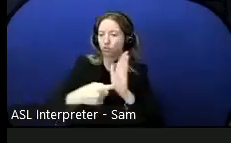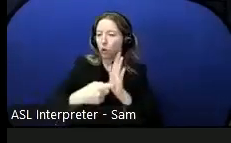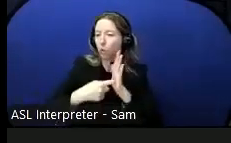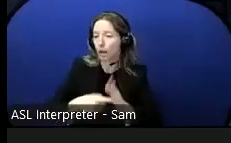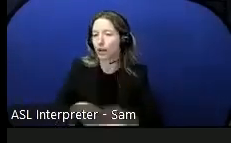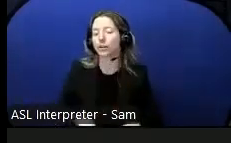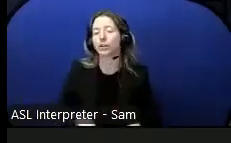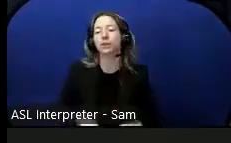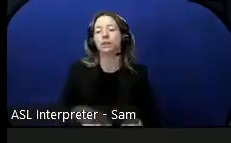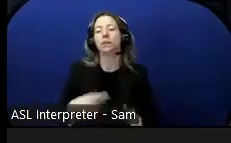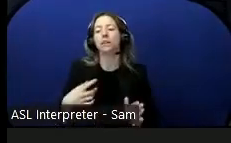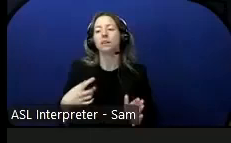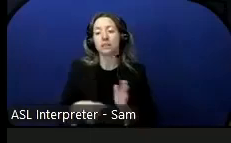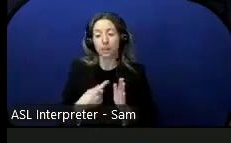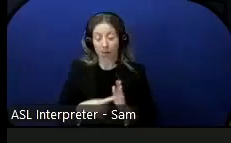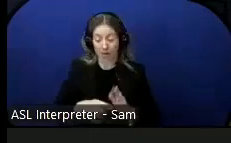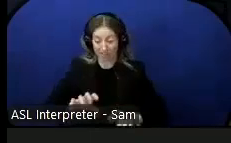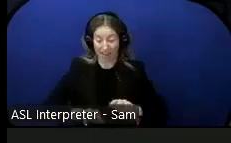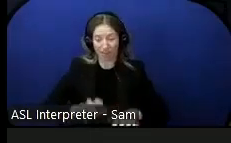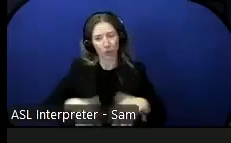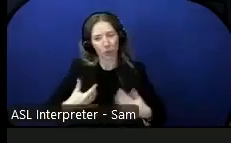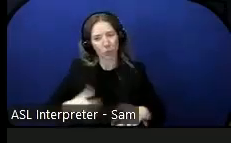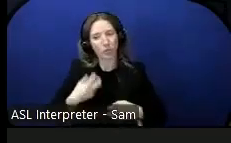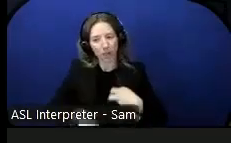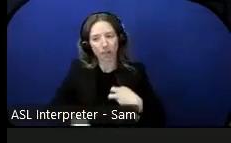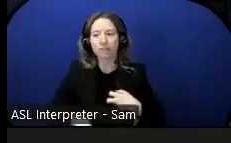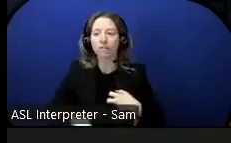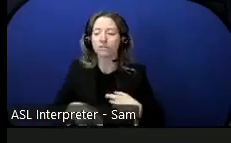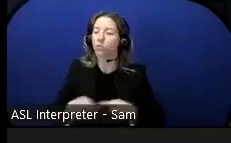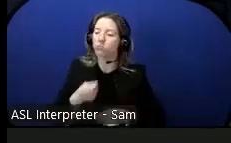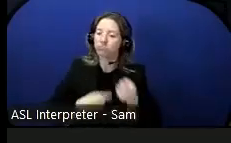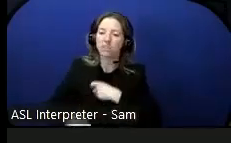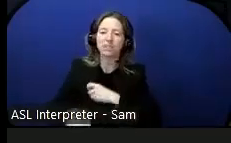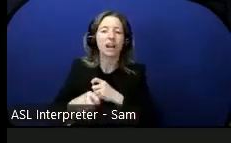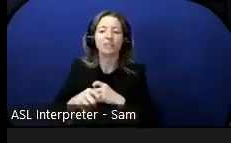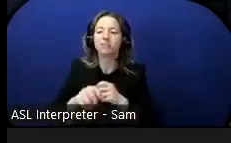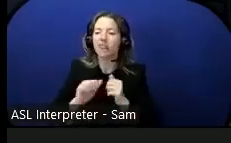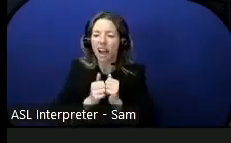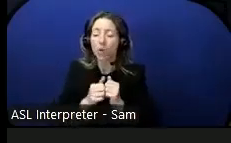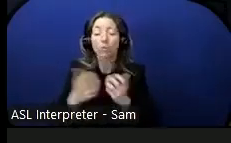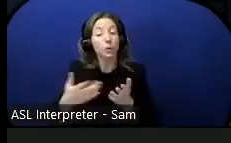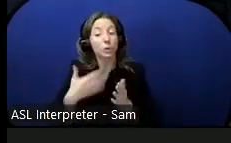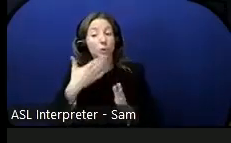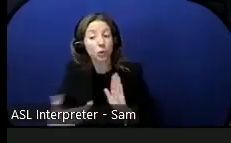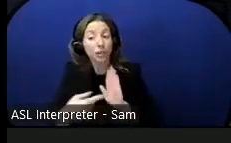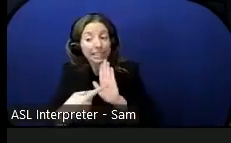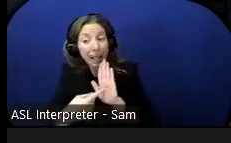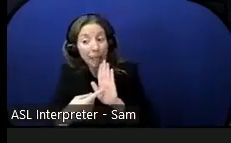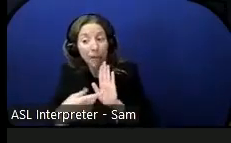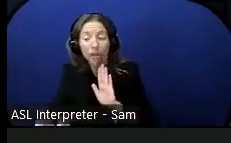for people who want to really understand how someone with motor disabilities lives, unplug your mouse, just use your keyboard,